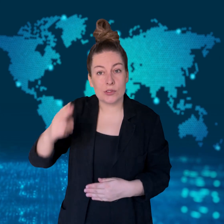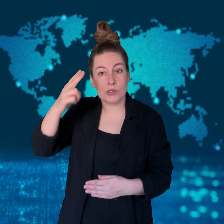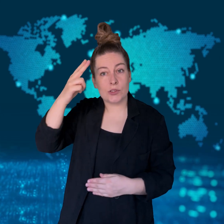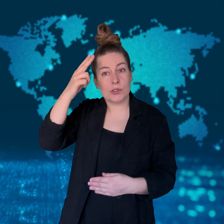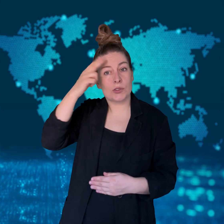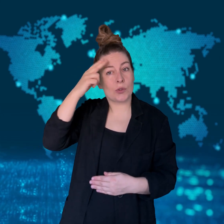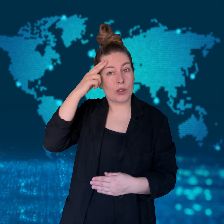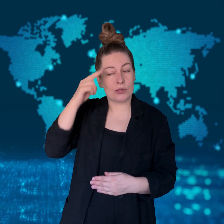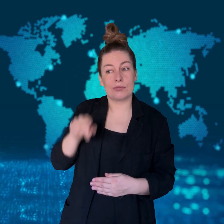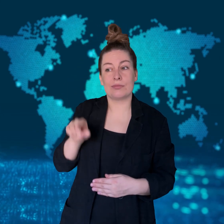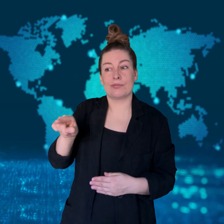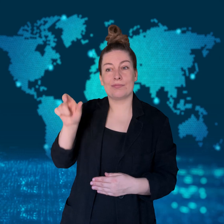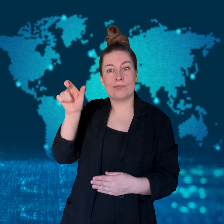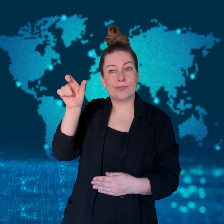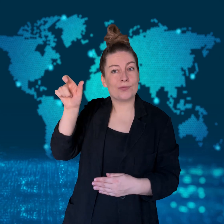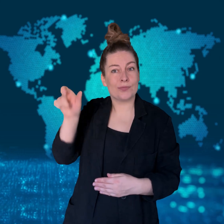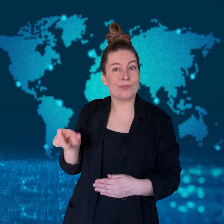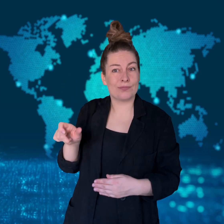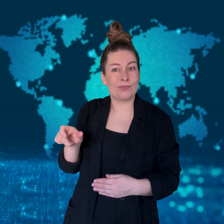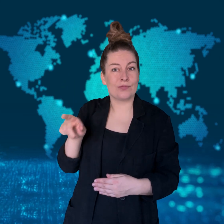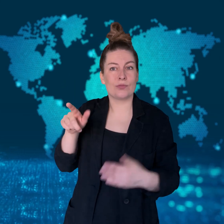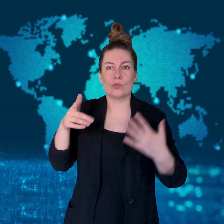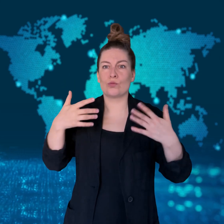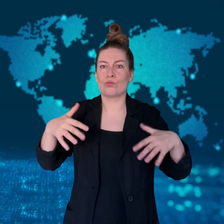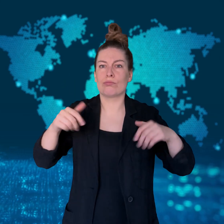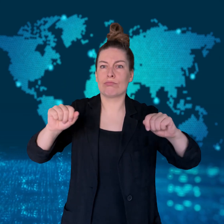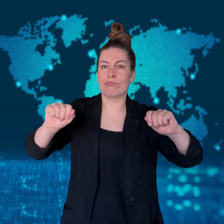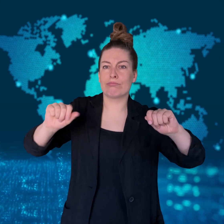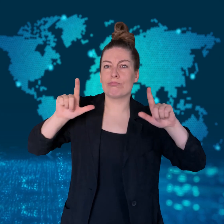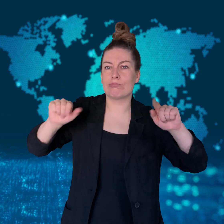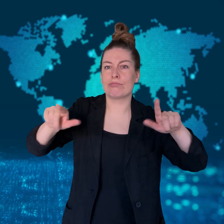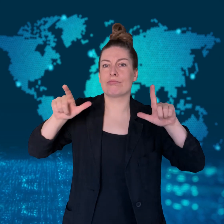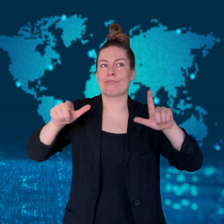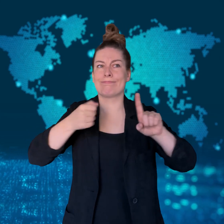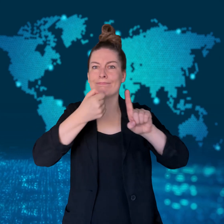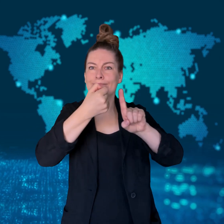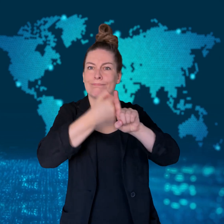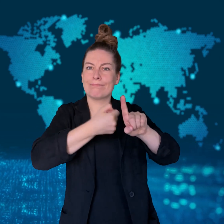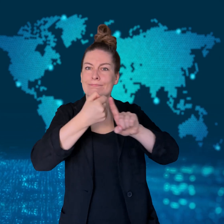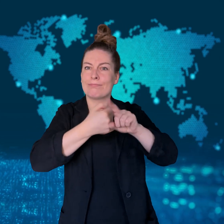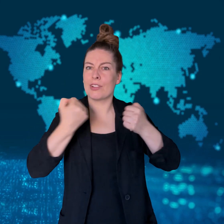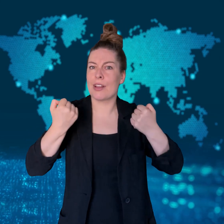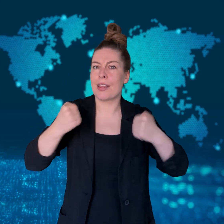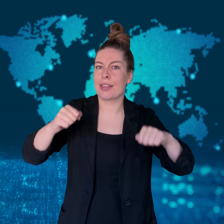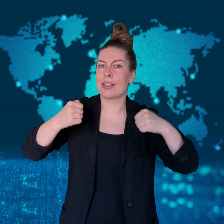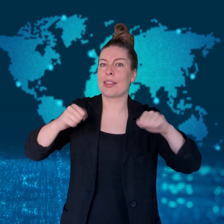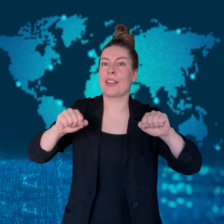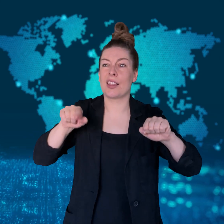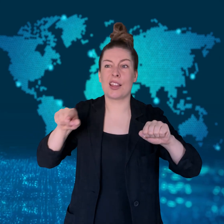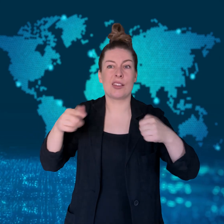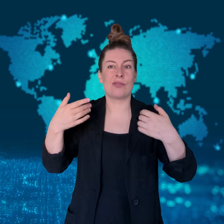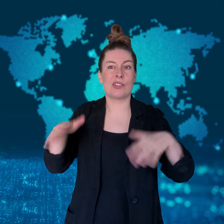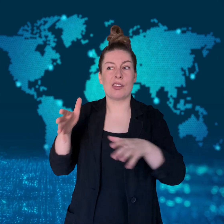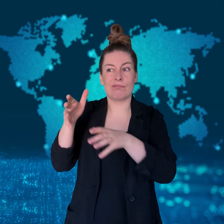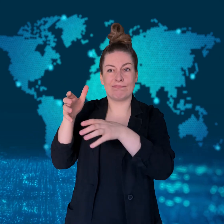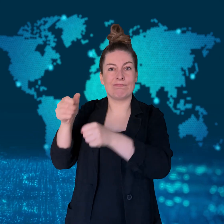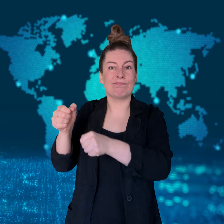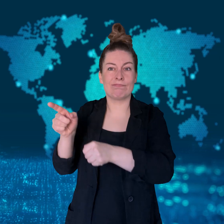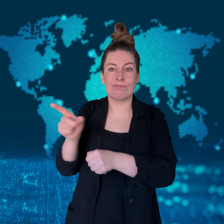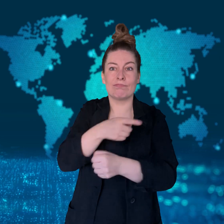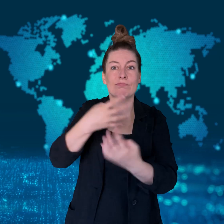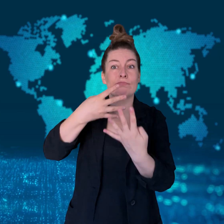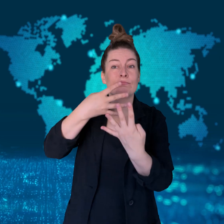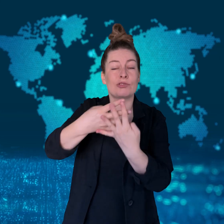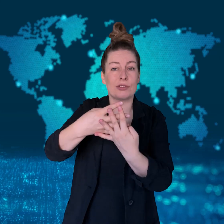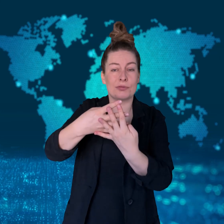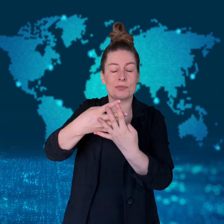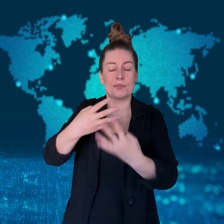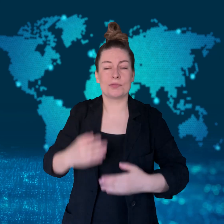Activist sentenced